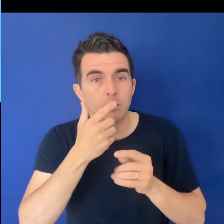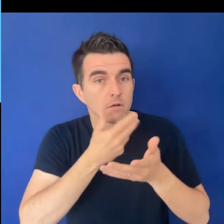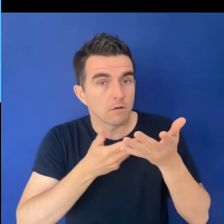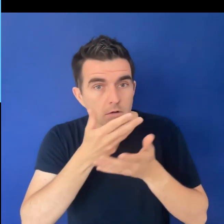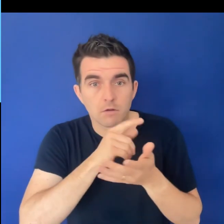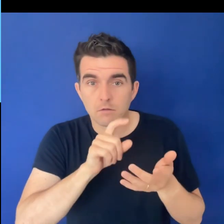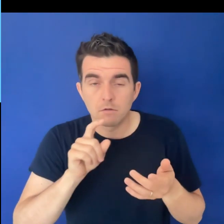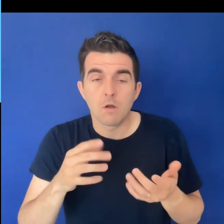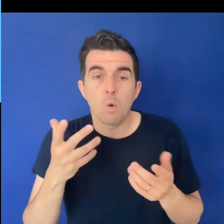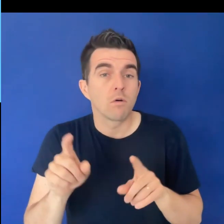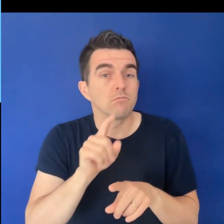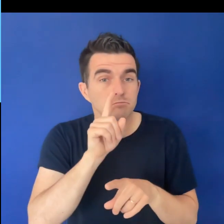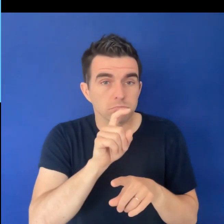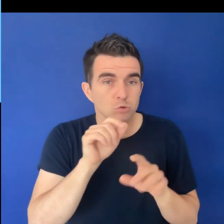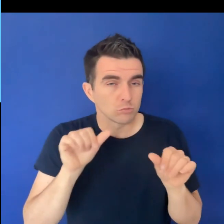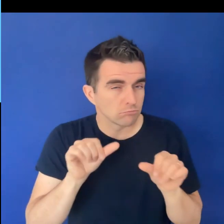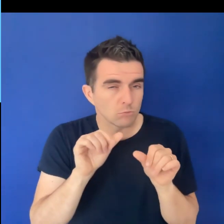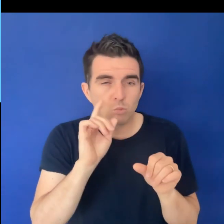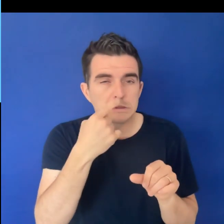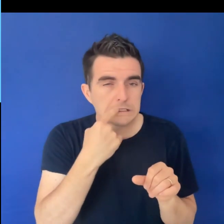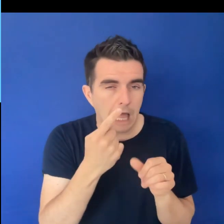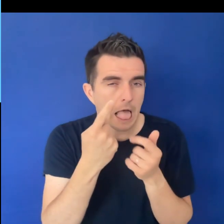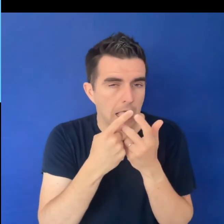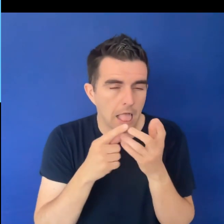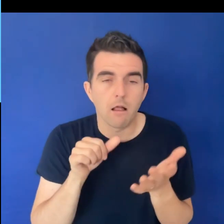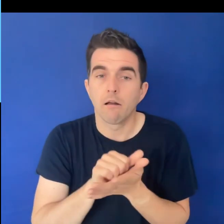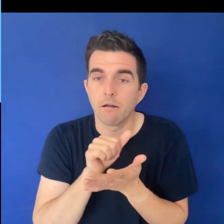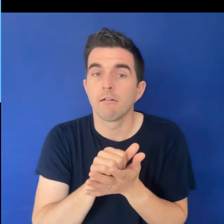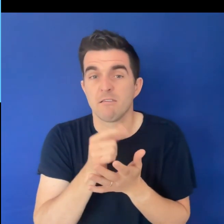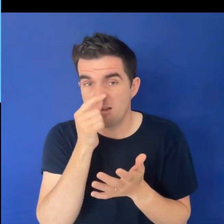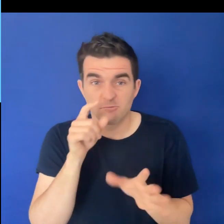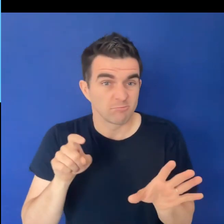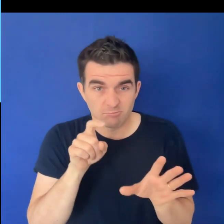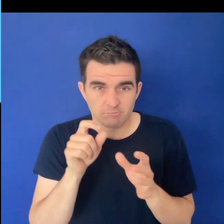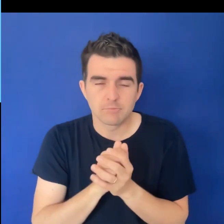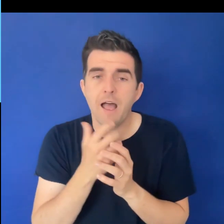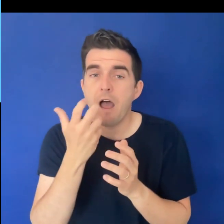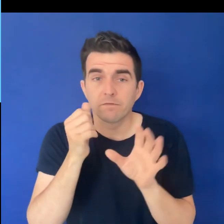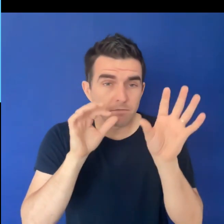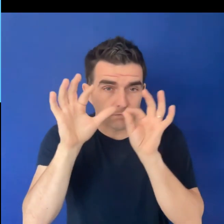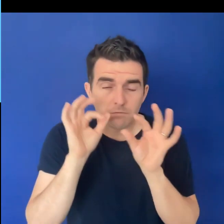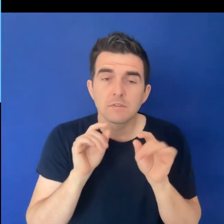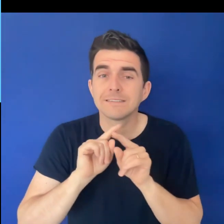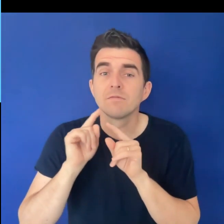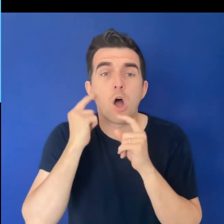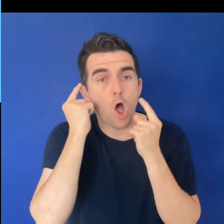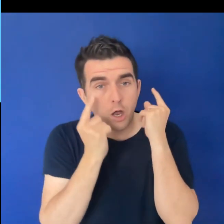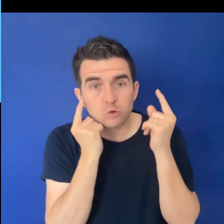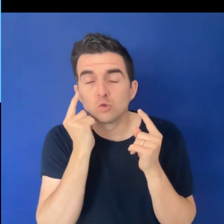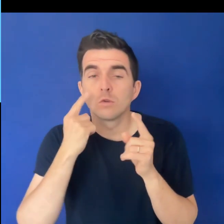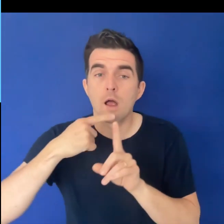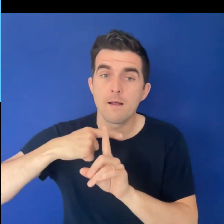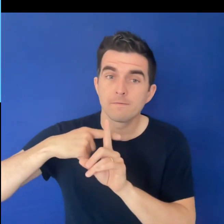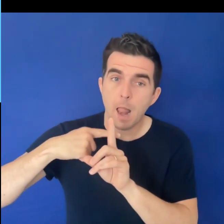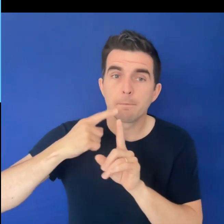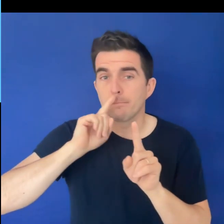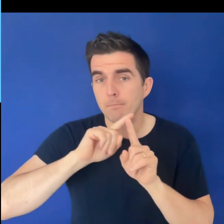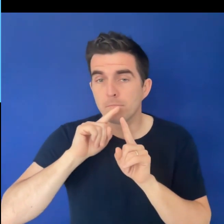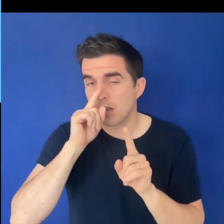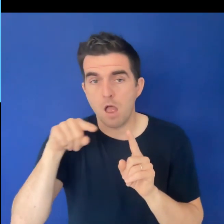and a button press confirms they've read everything. And there are a selection of audio and volume settings to take advantage of,